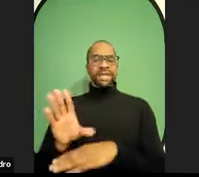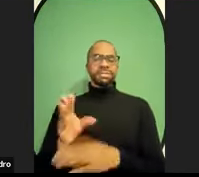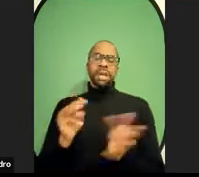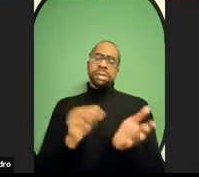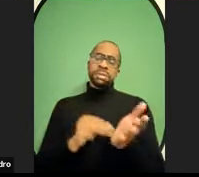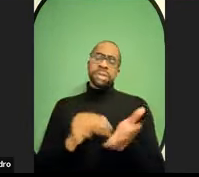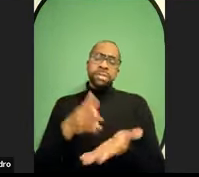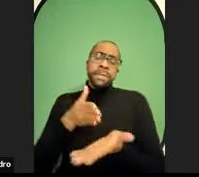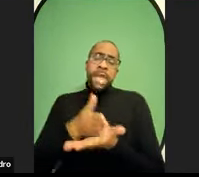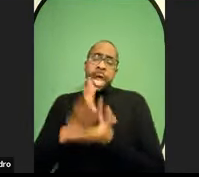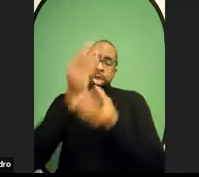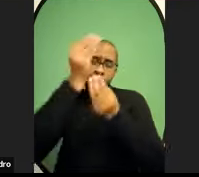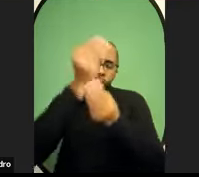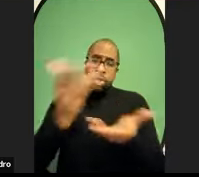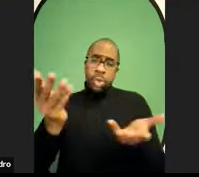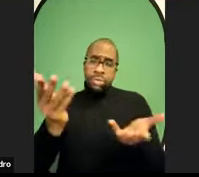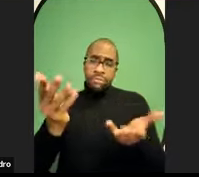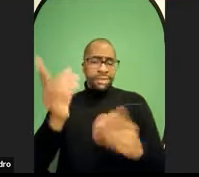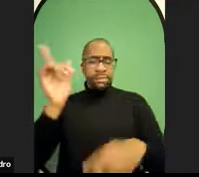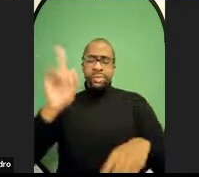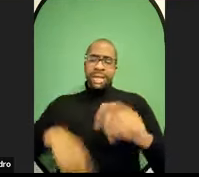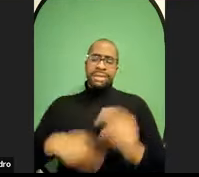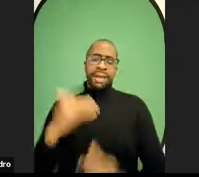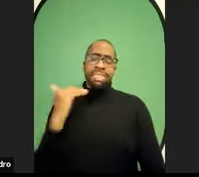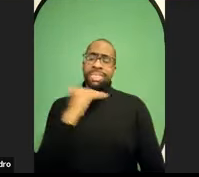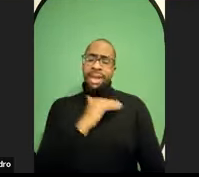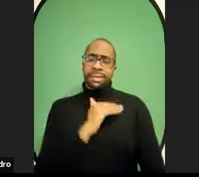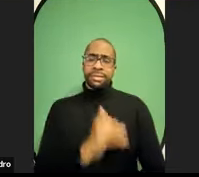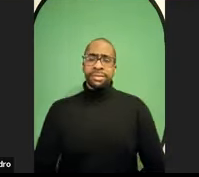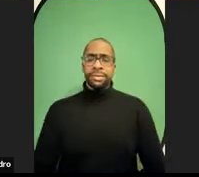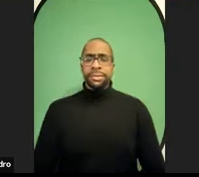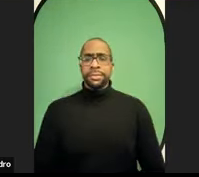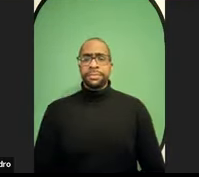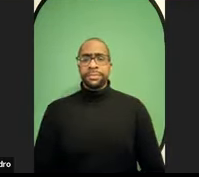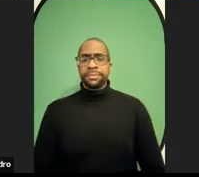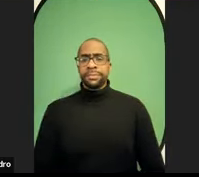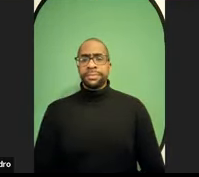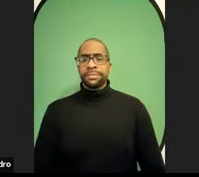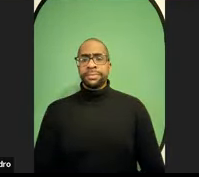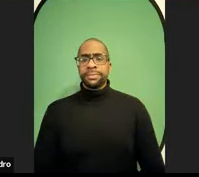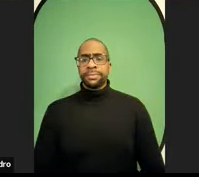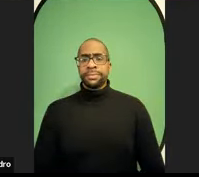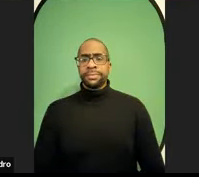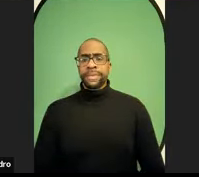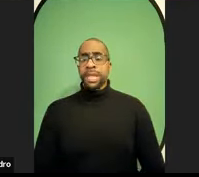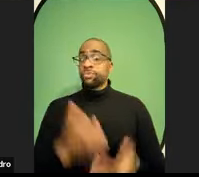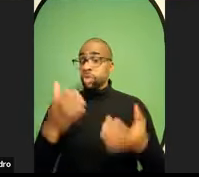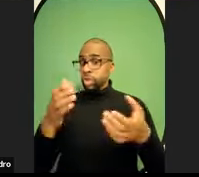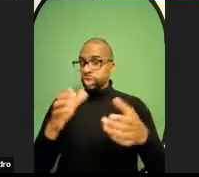So, they're just being on you. , and not good , and not giving you false expectations, now expectations.